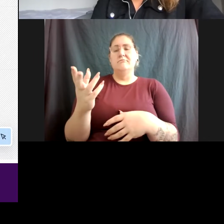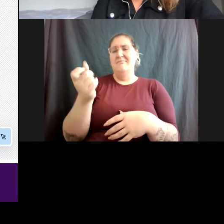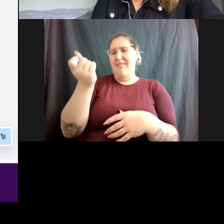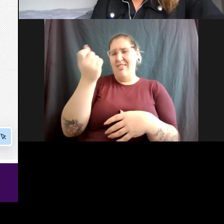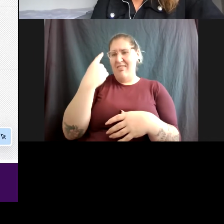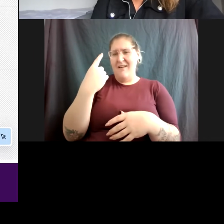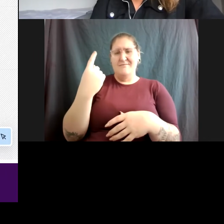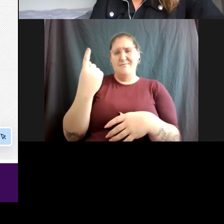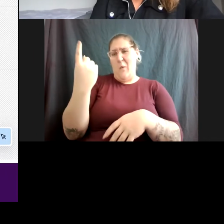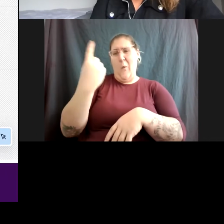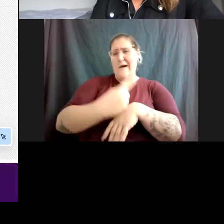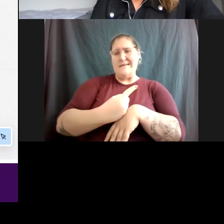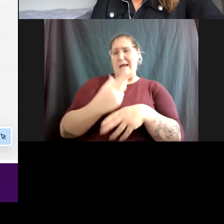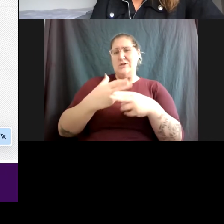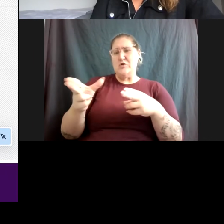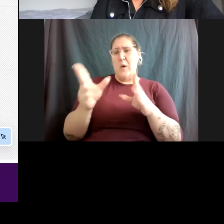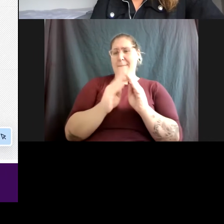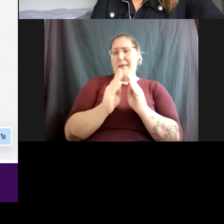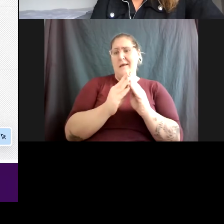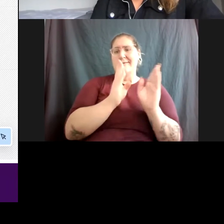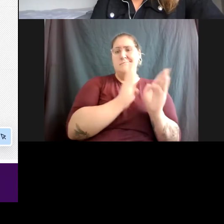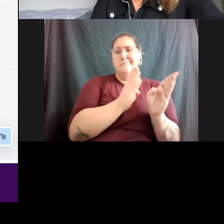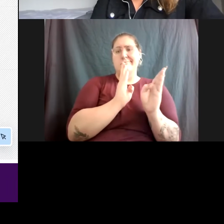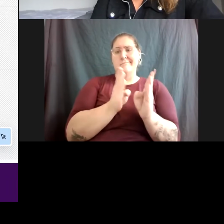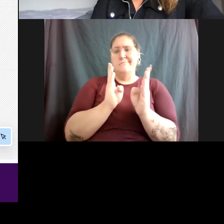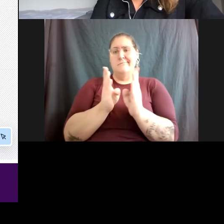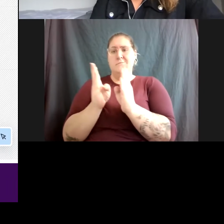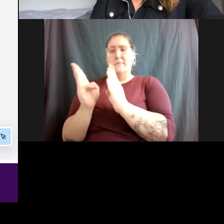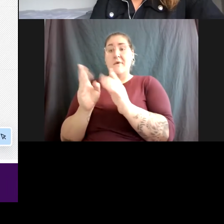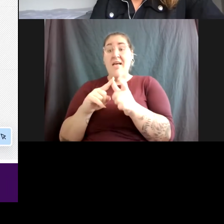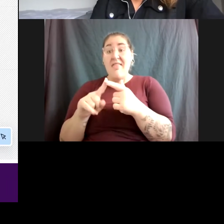back-to-back, you then have a number of links which are all squished together and it becomes